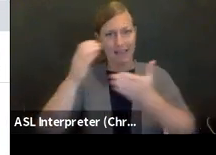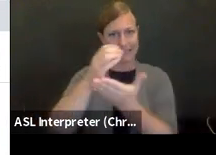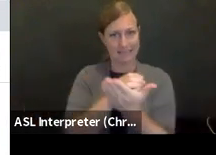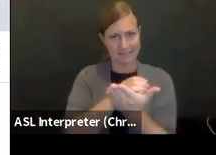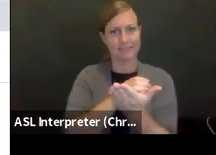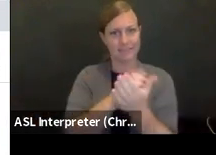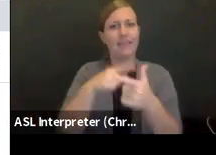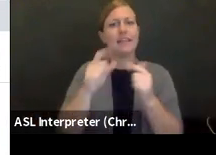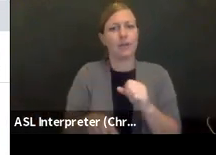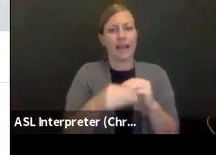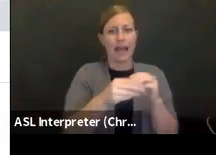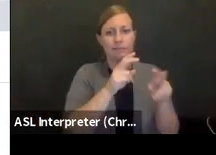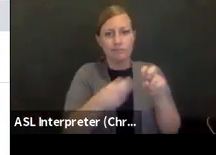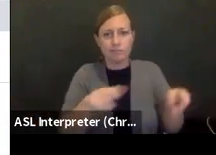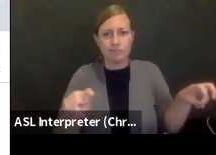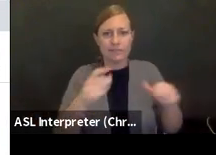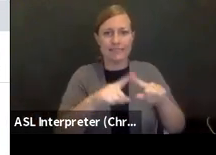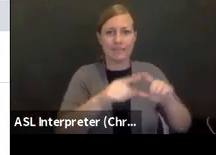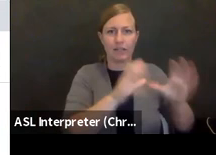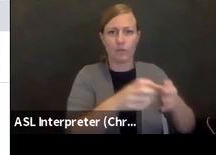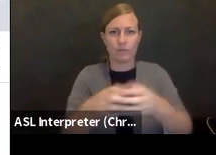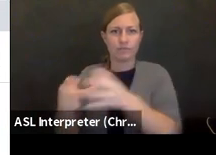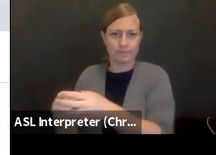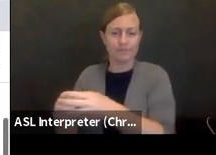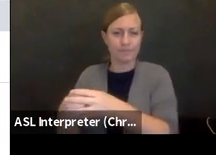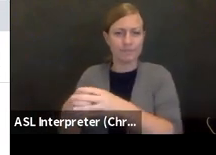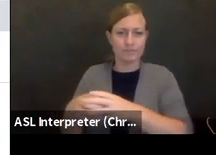ESD 113 - Andrew Hickman: So, and then also under people tab you can move them into sections as well.